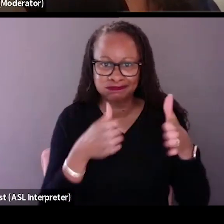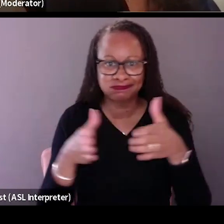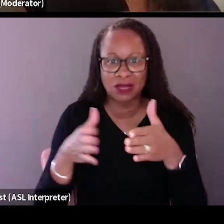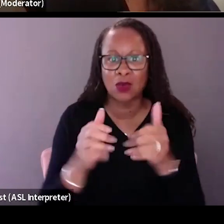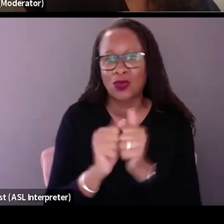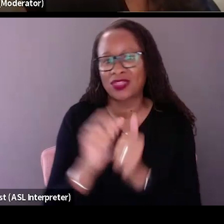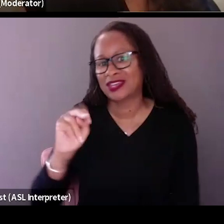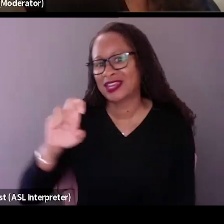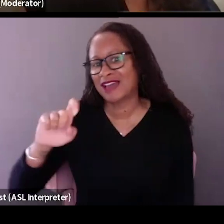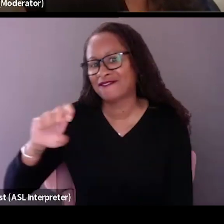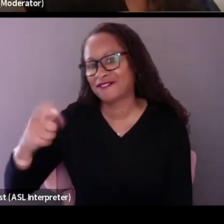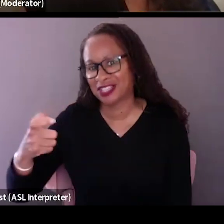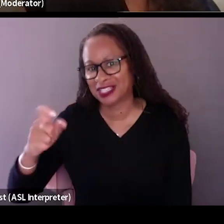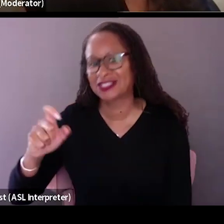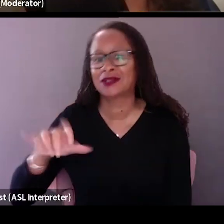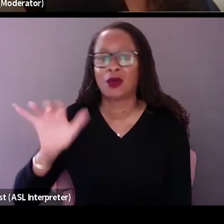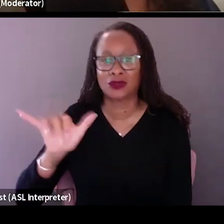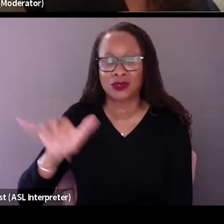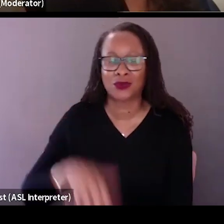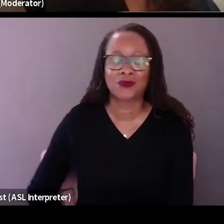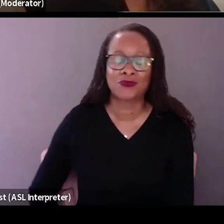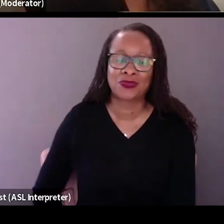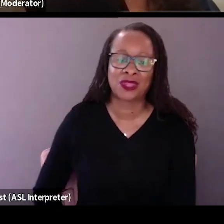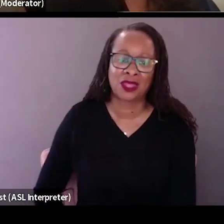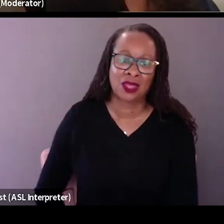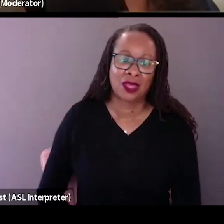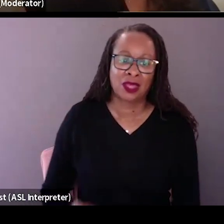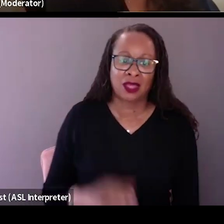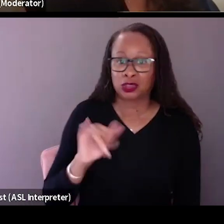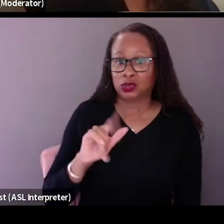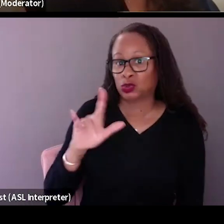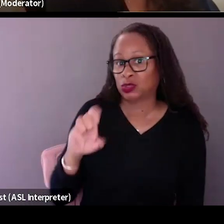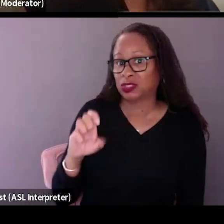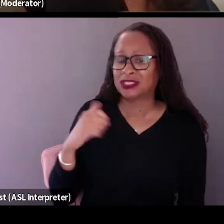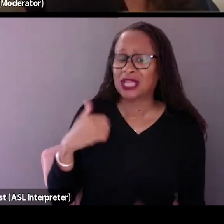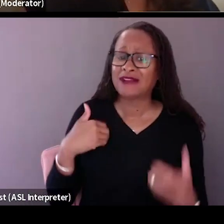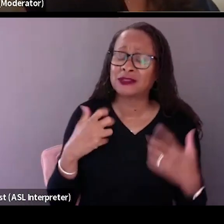There must have been so many other interesting, fascinating revelations from those phone calls.